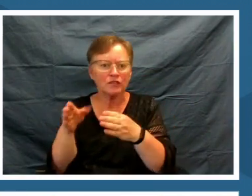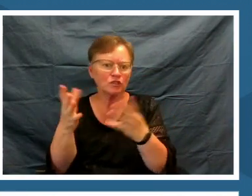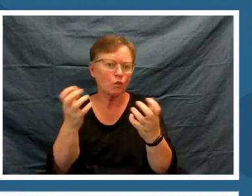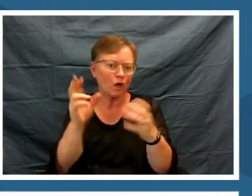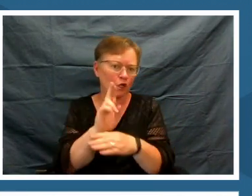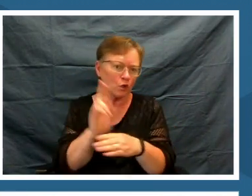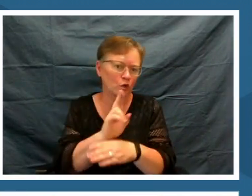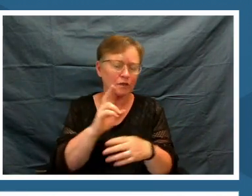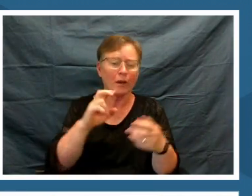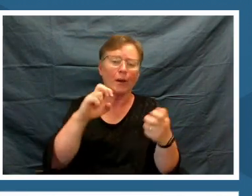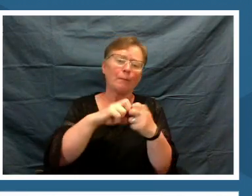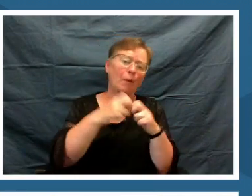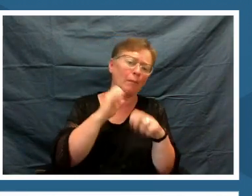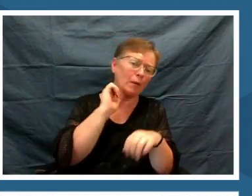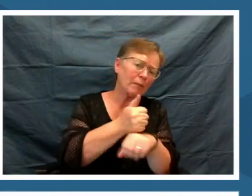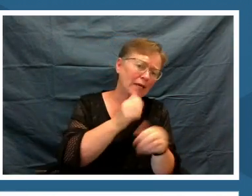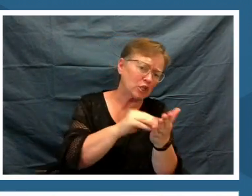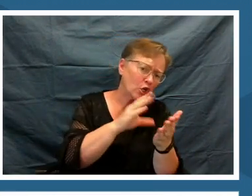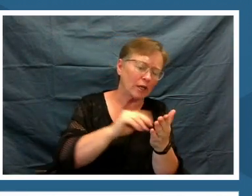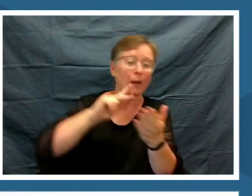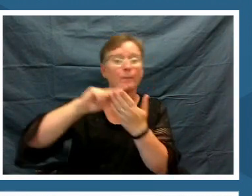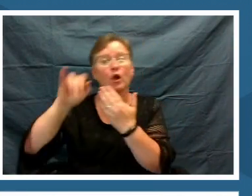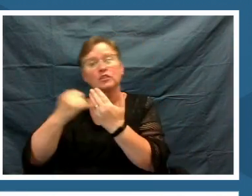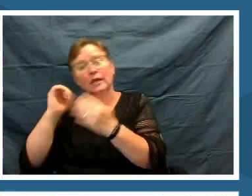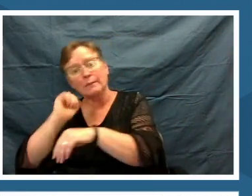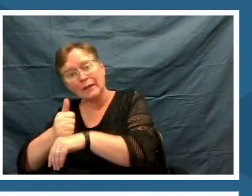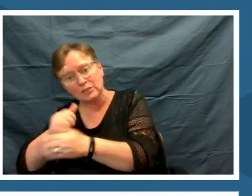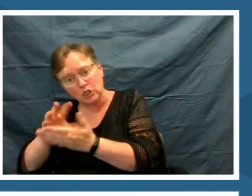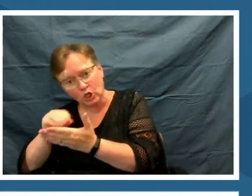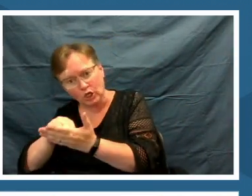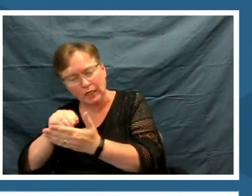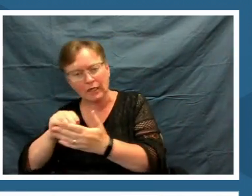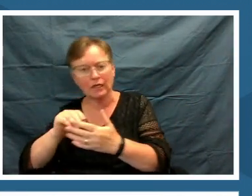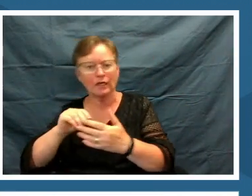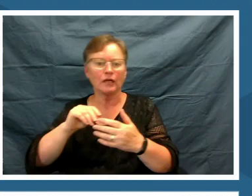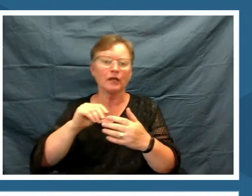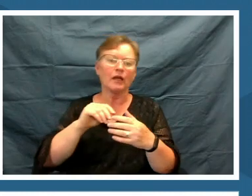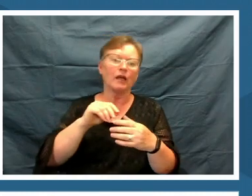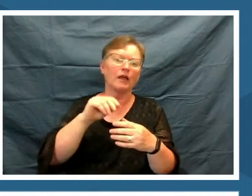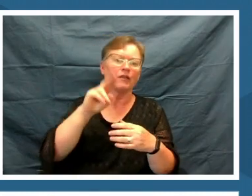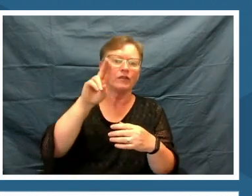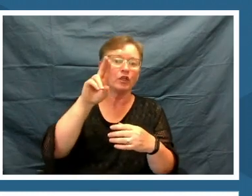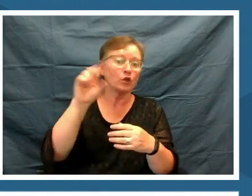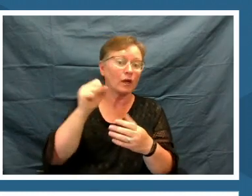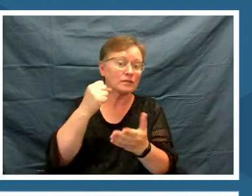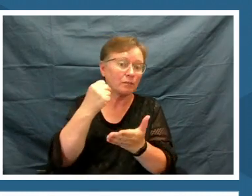project-based learning at the usp to do at the u.s patent and trademark office